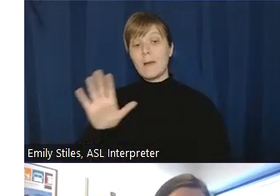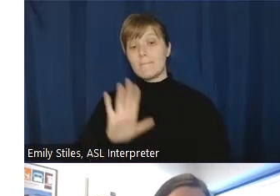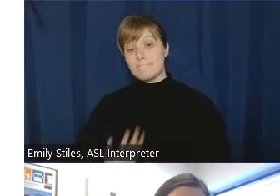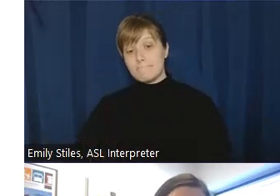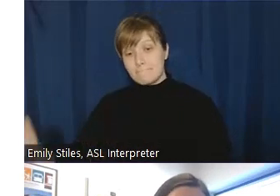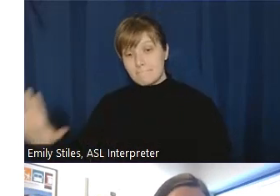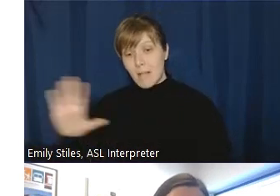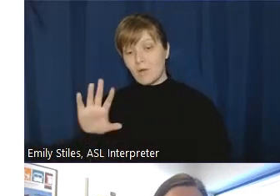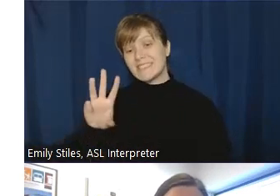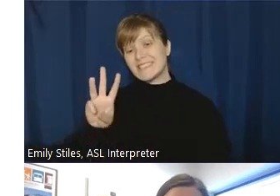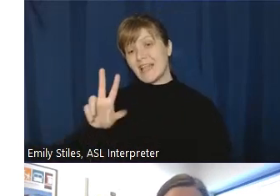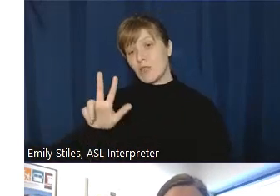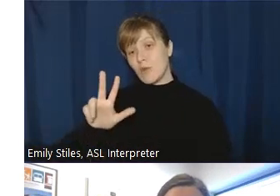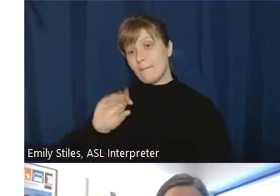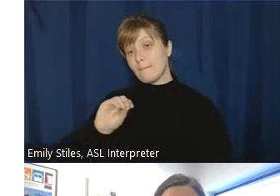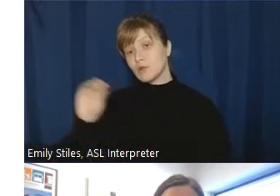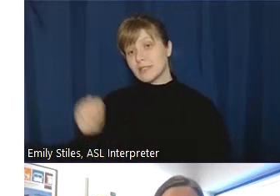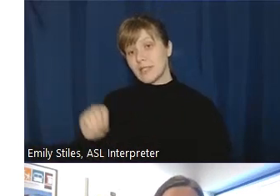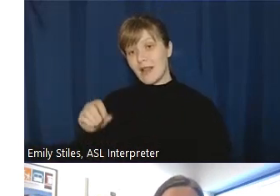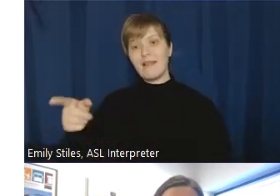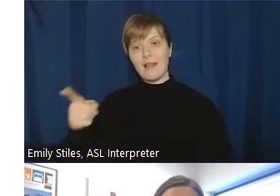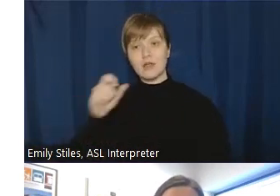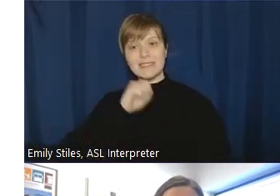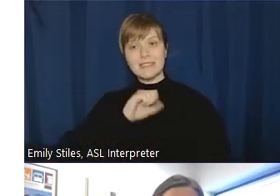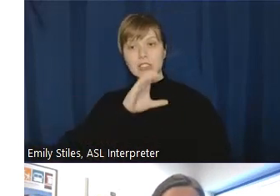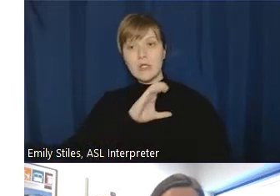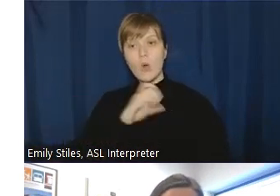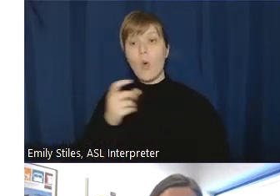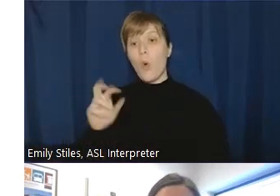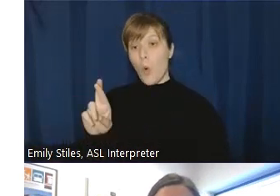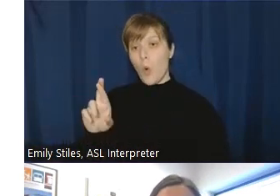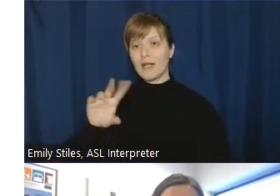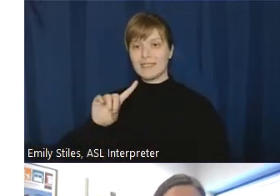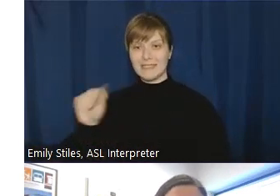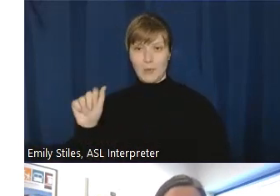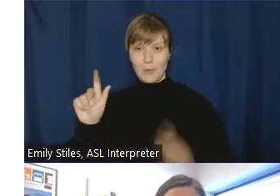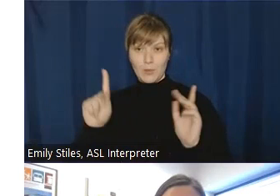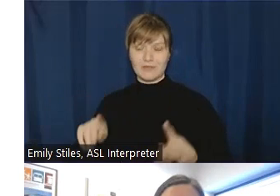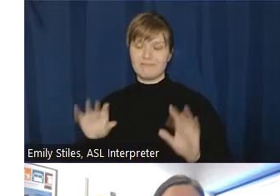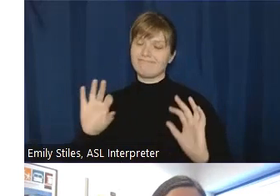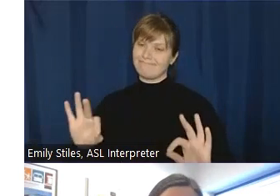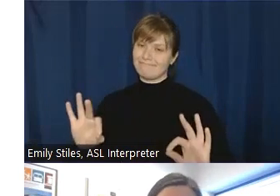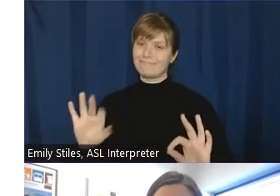disabilities, which were self-identified. Focusing from trips from the shelter and getting to